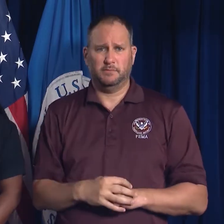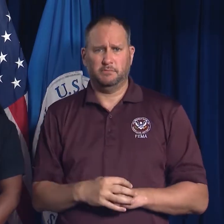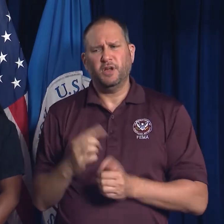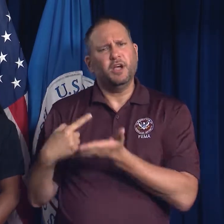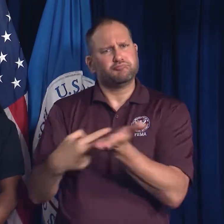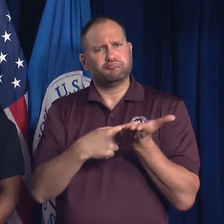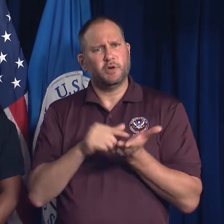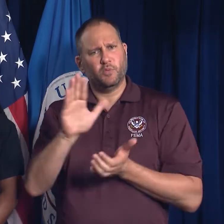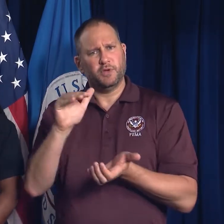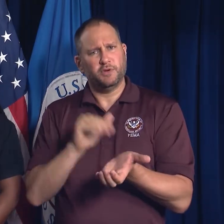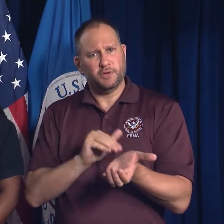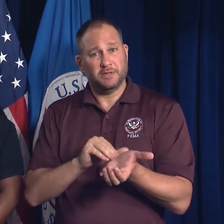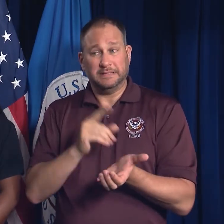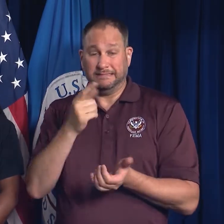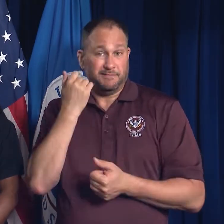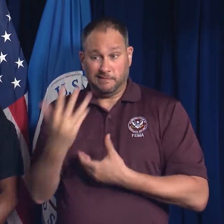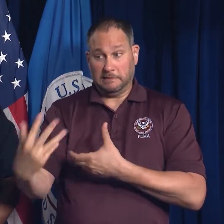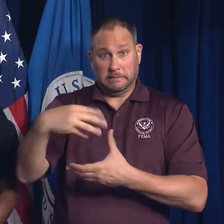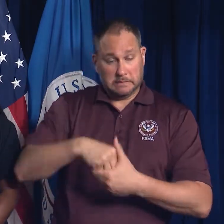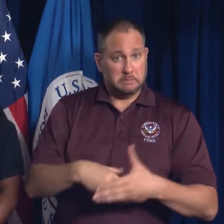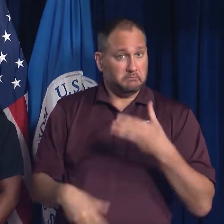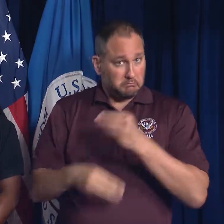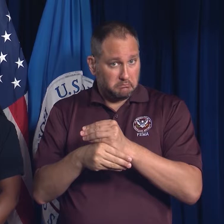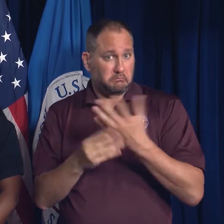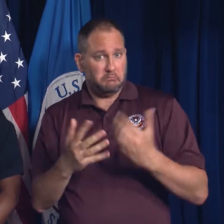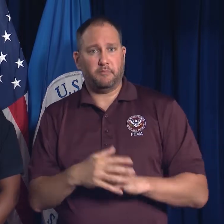Ask your doctor about anything else that should be included.